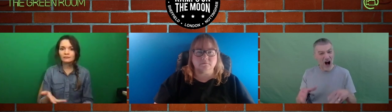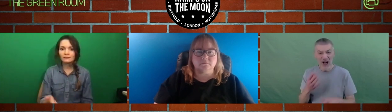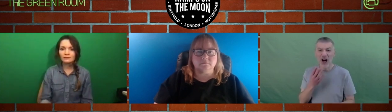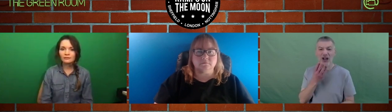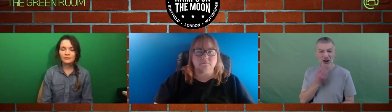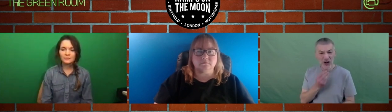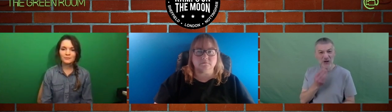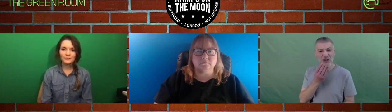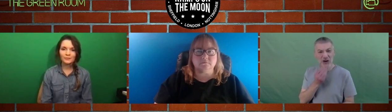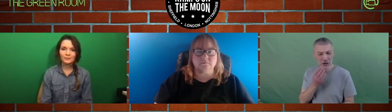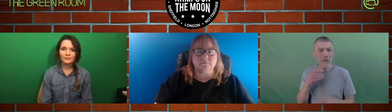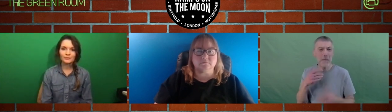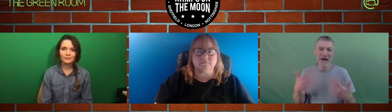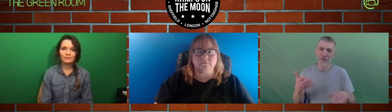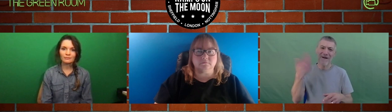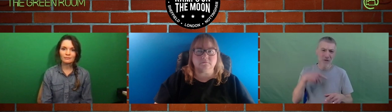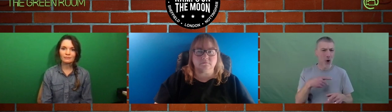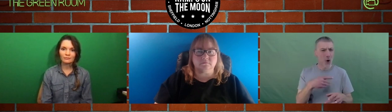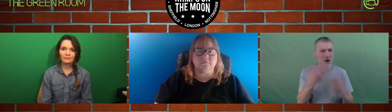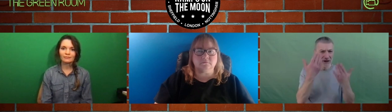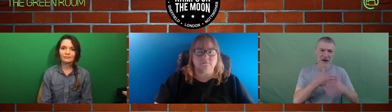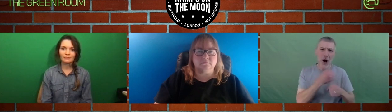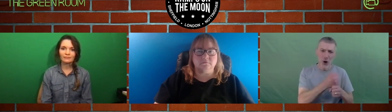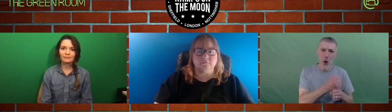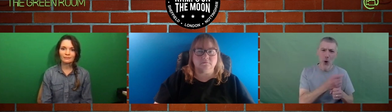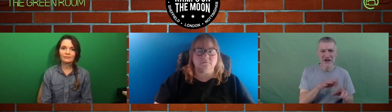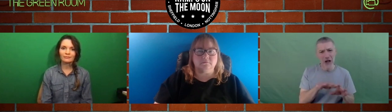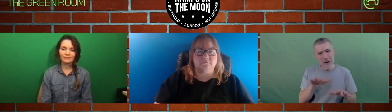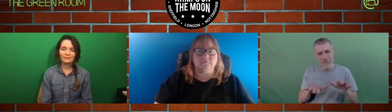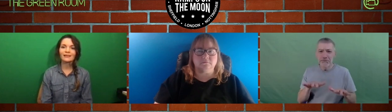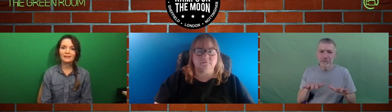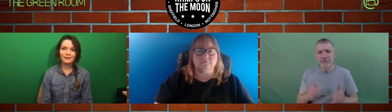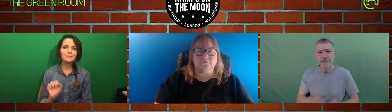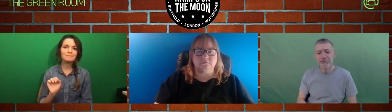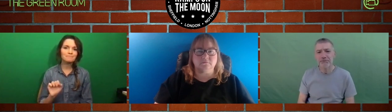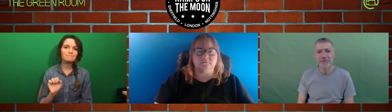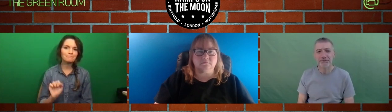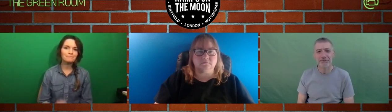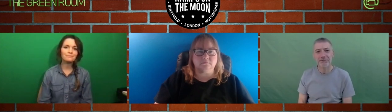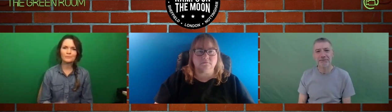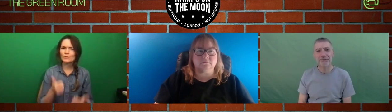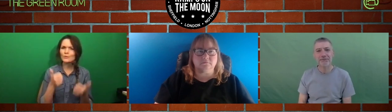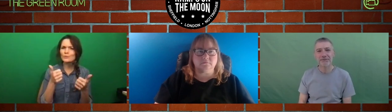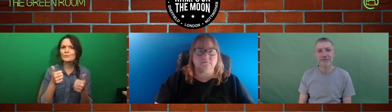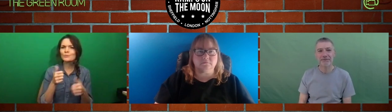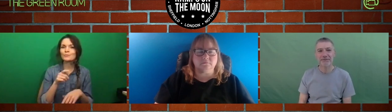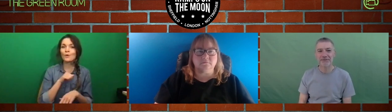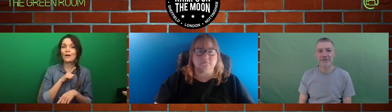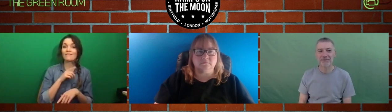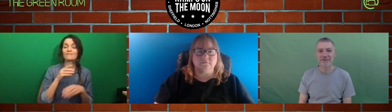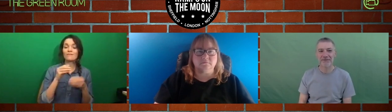at Dark Horse, so yeah. CLE: That's good and it was good to have Bryony in the room wasn't it? Bryony was